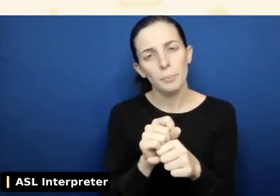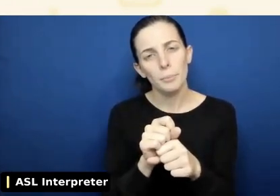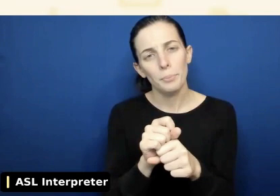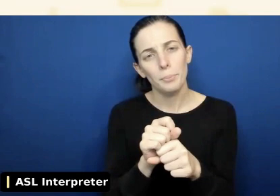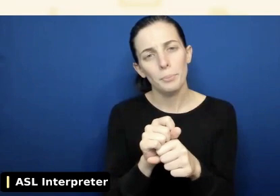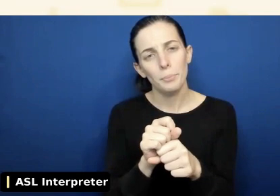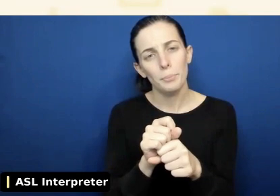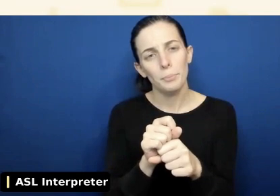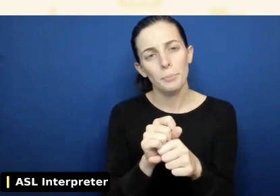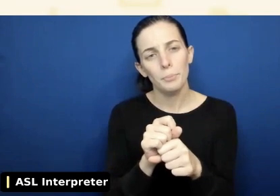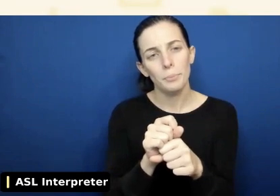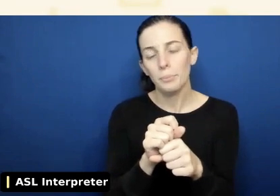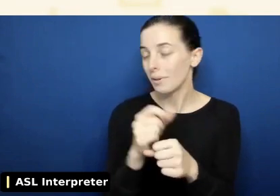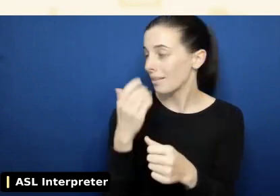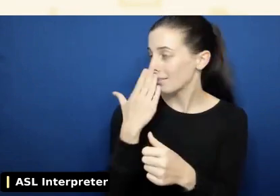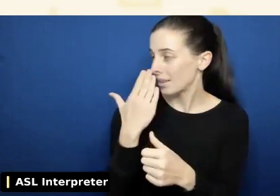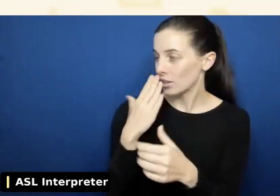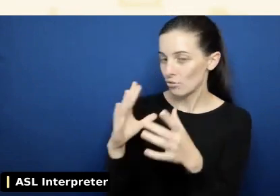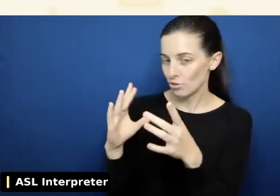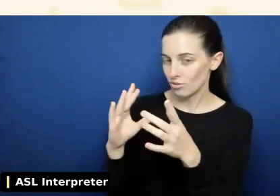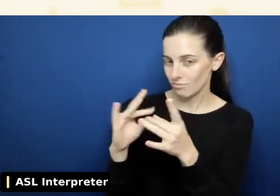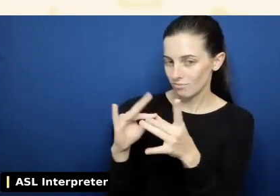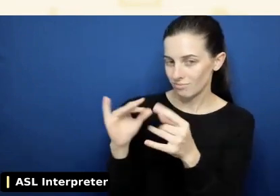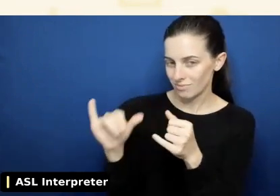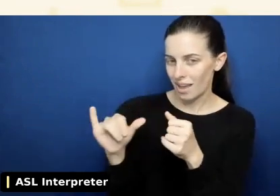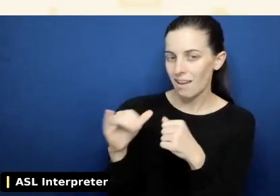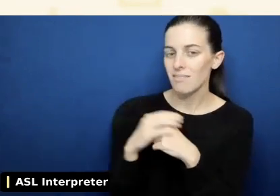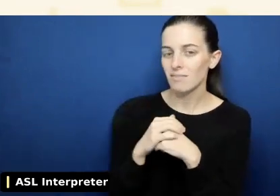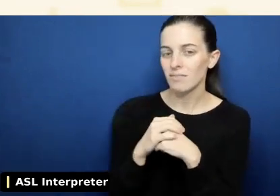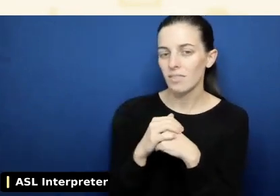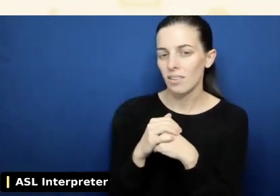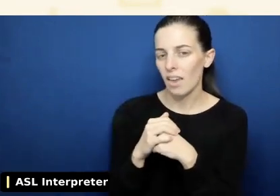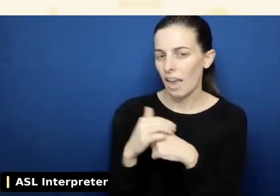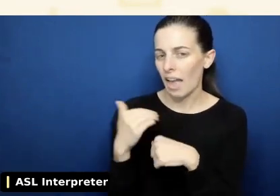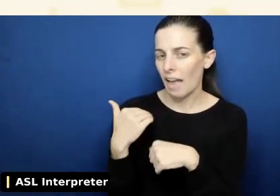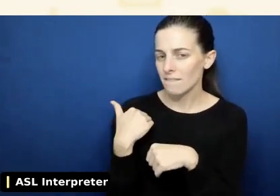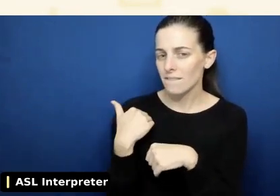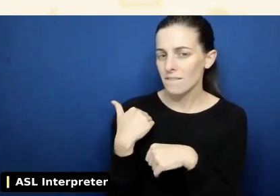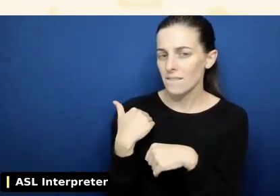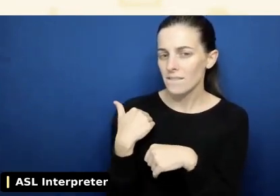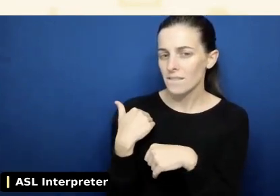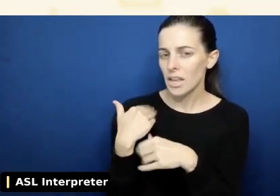As I already mentioned, there are ways to maybe survey,